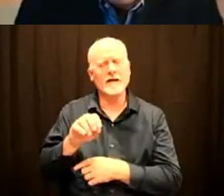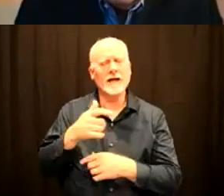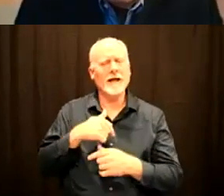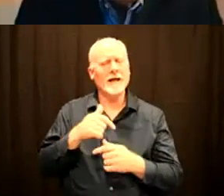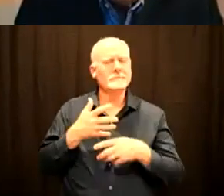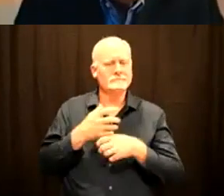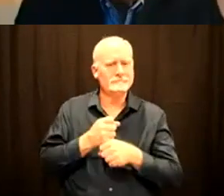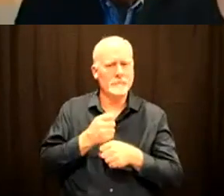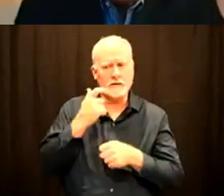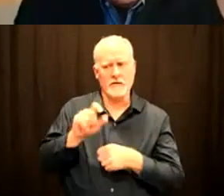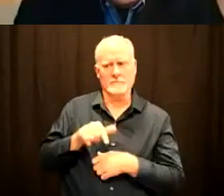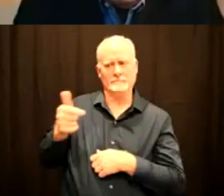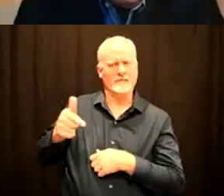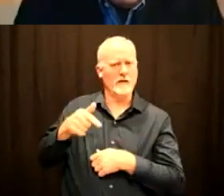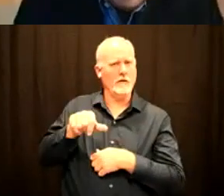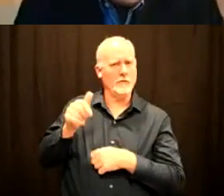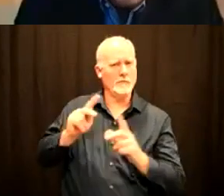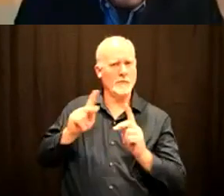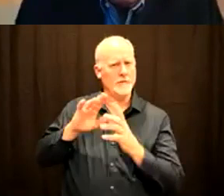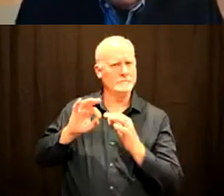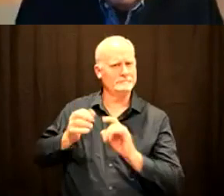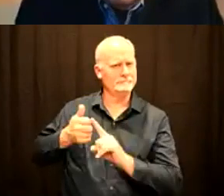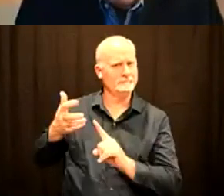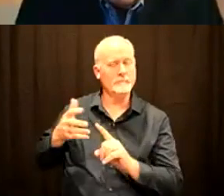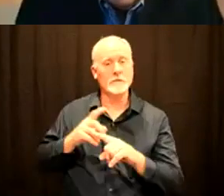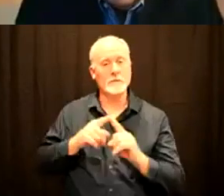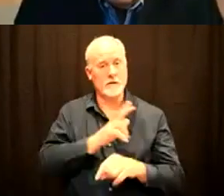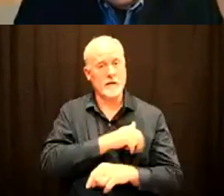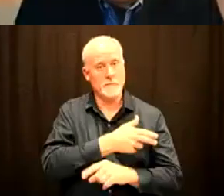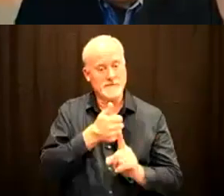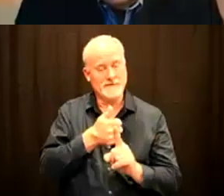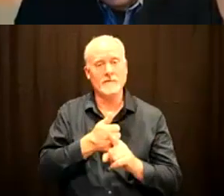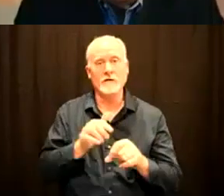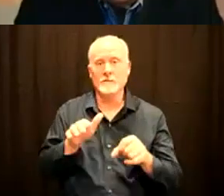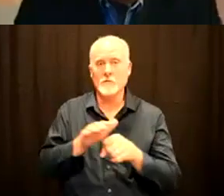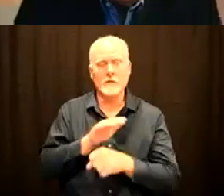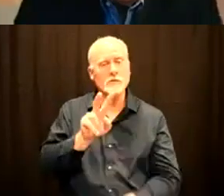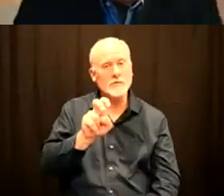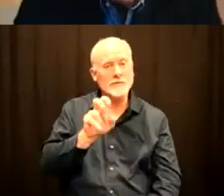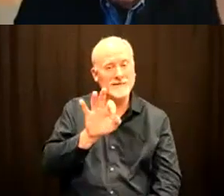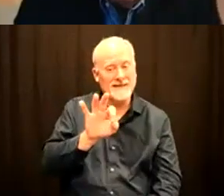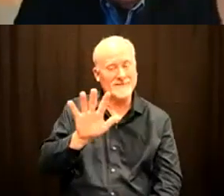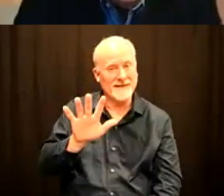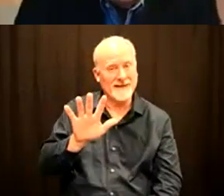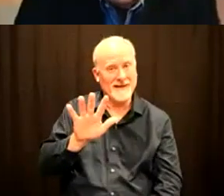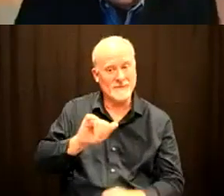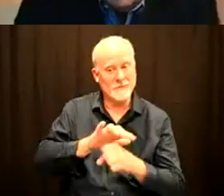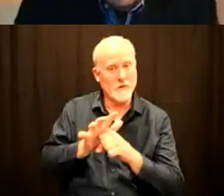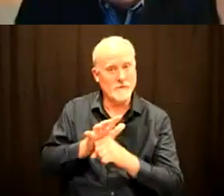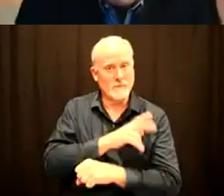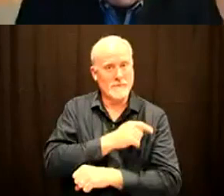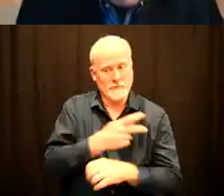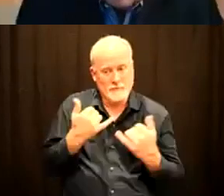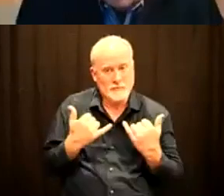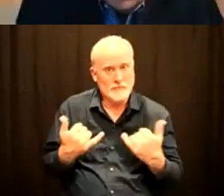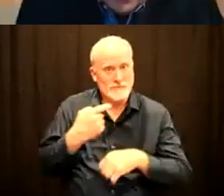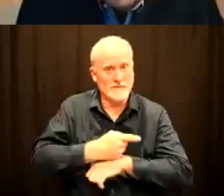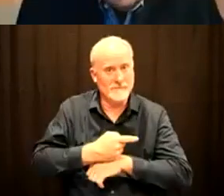address that but basically the hospital is very full we had 295 COVID patients uh today the ed